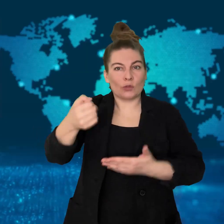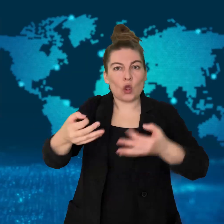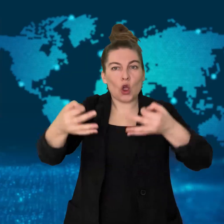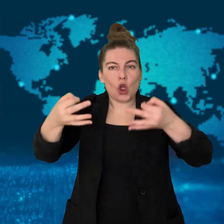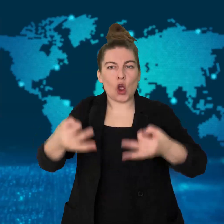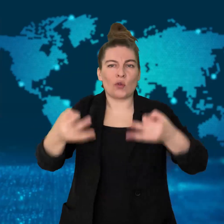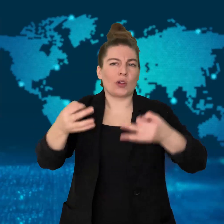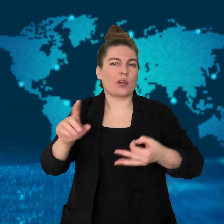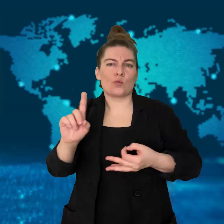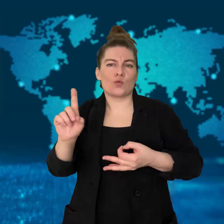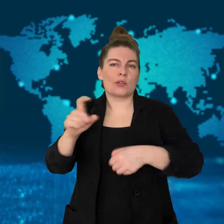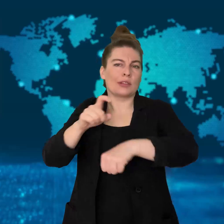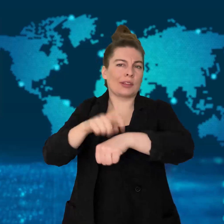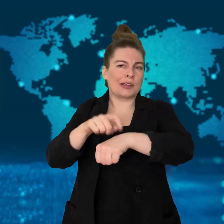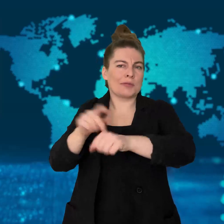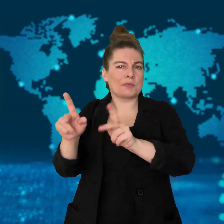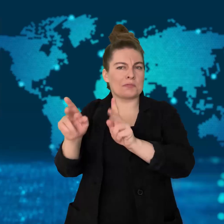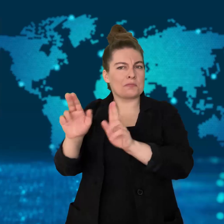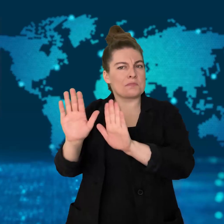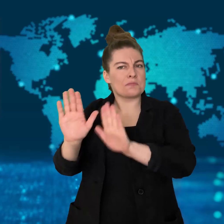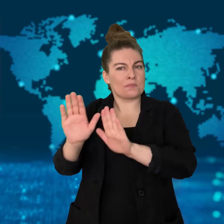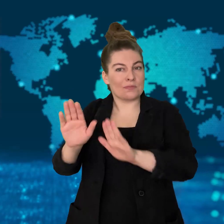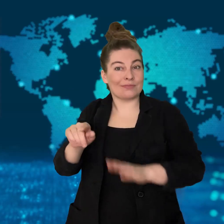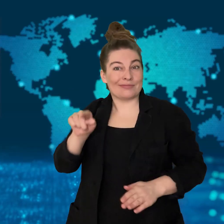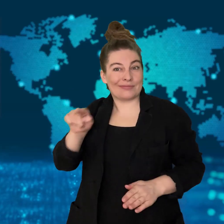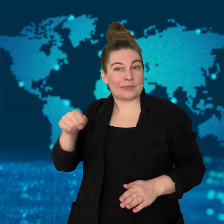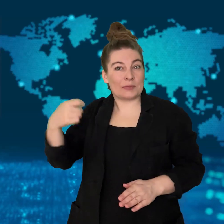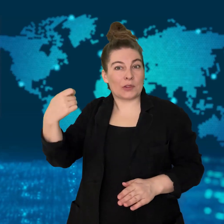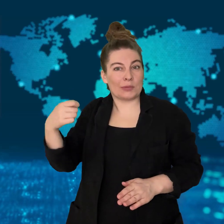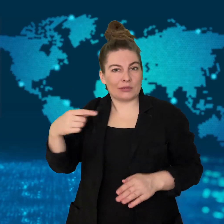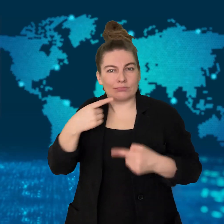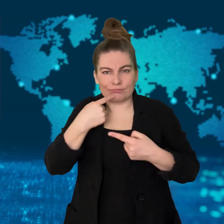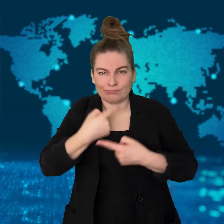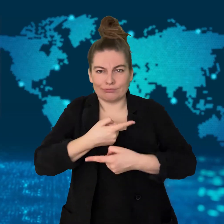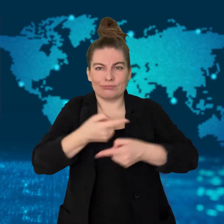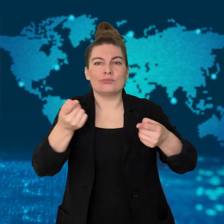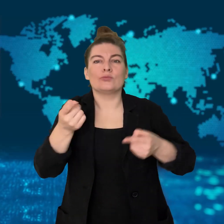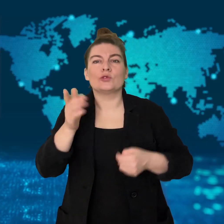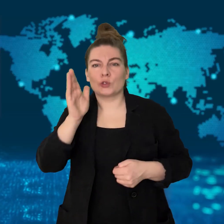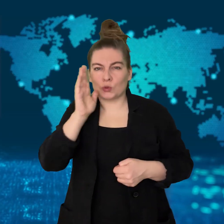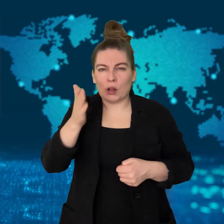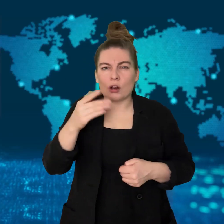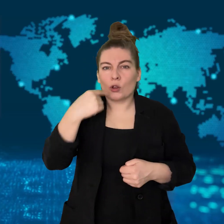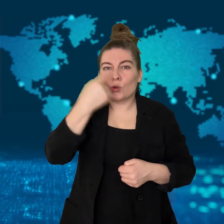that those responsible for the deaths of security personnel would be pursued.